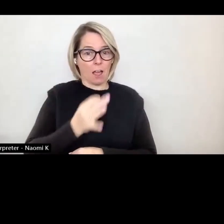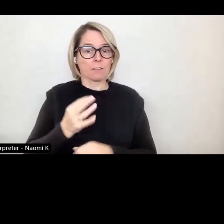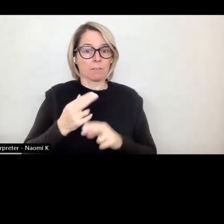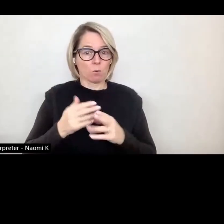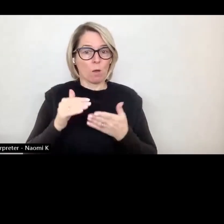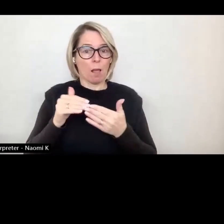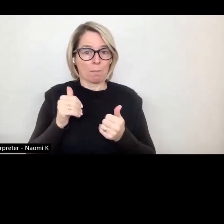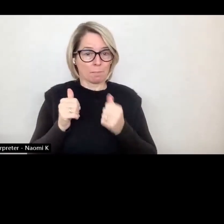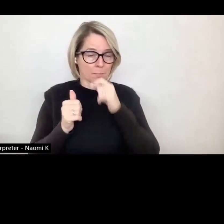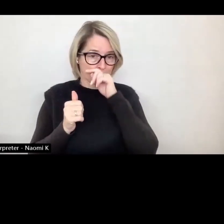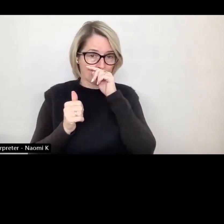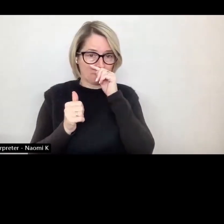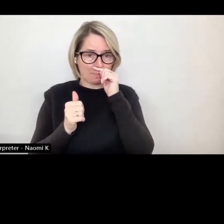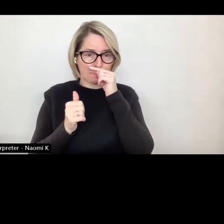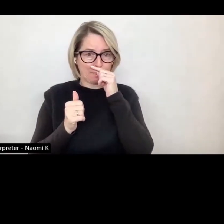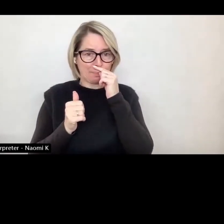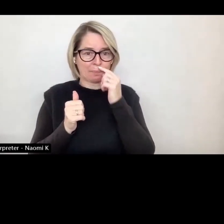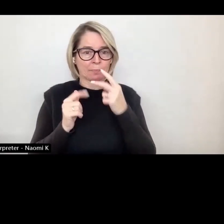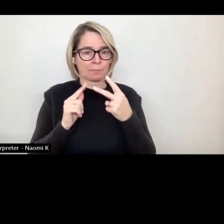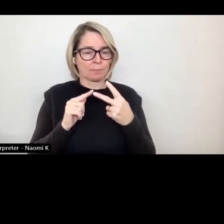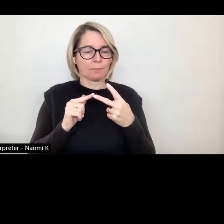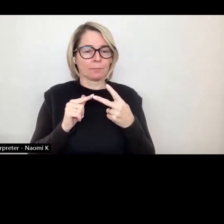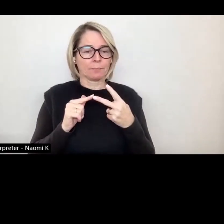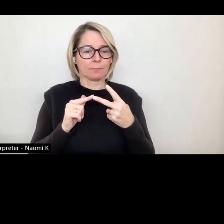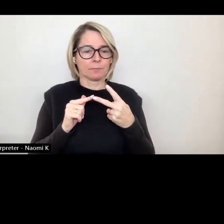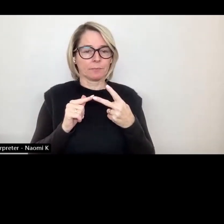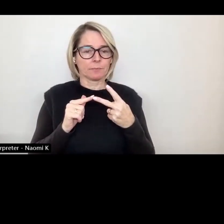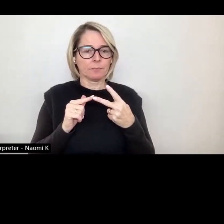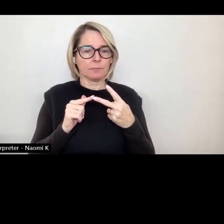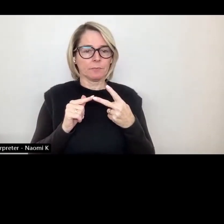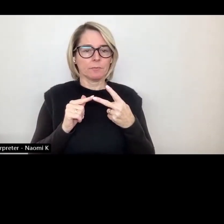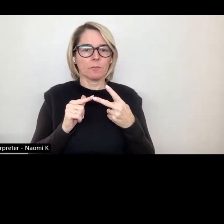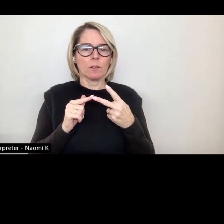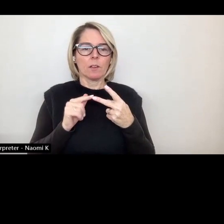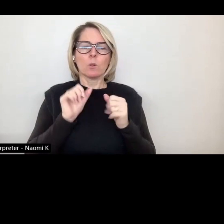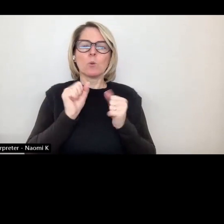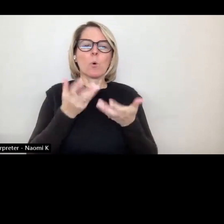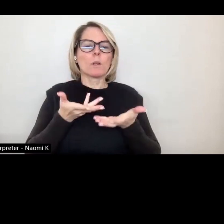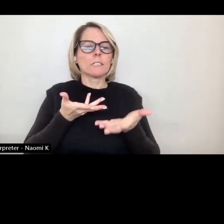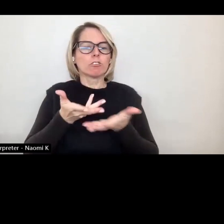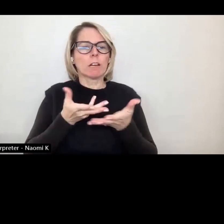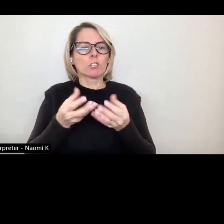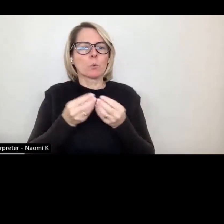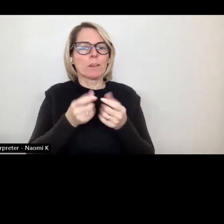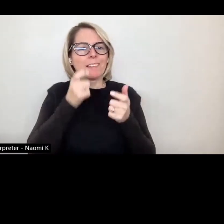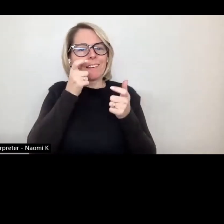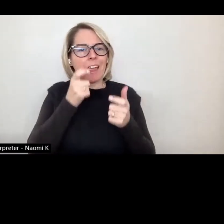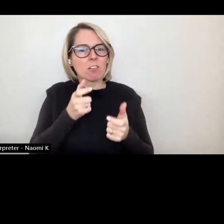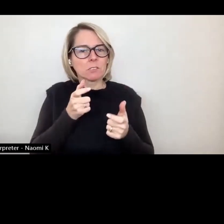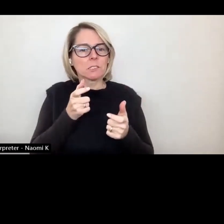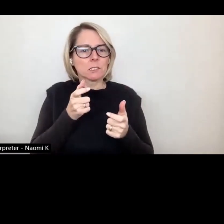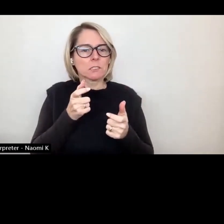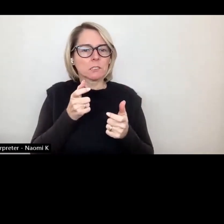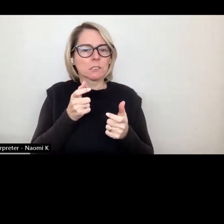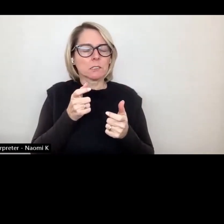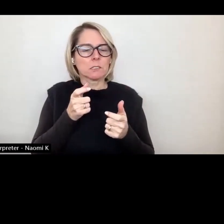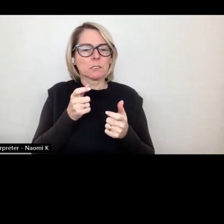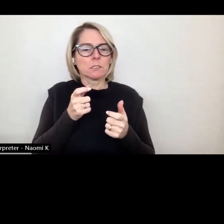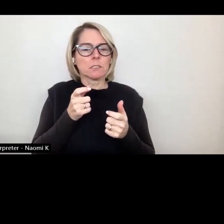how you interact with carers, what that experience is like from a customer perspective.